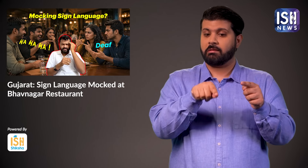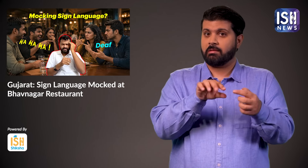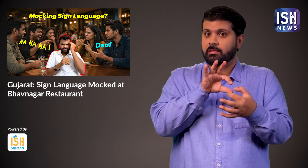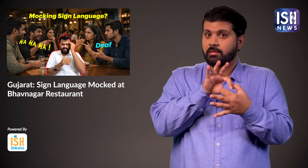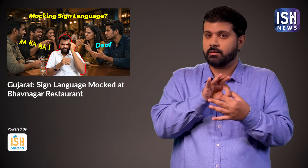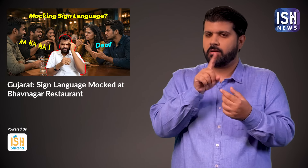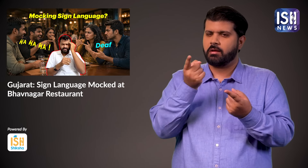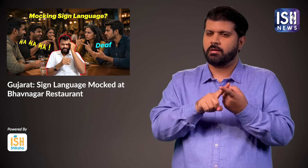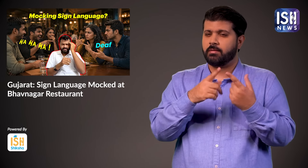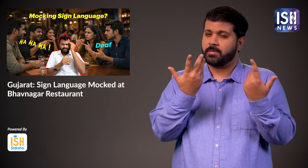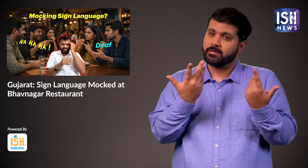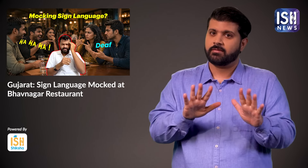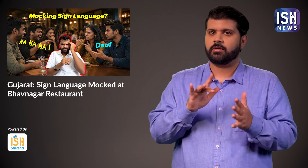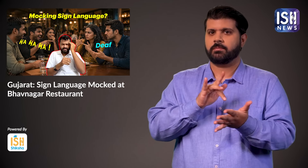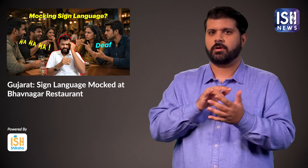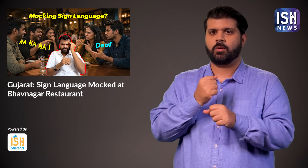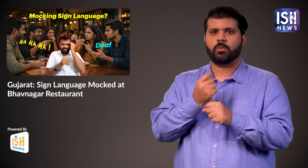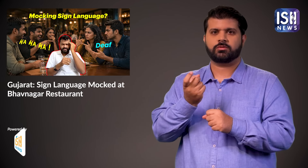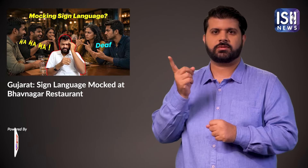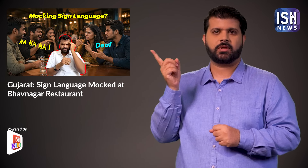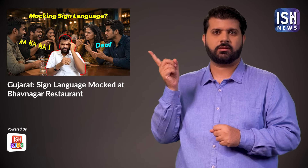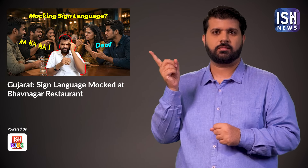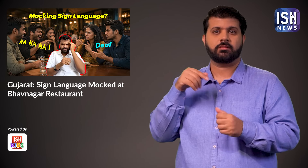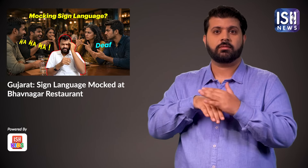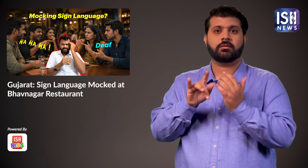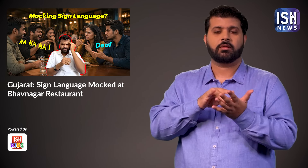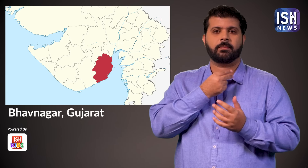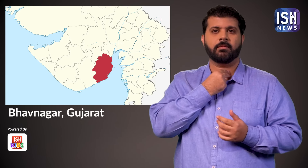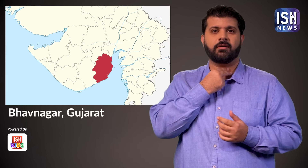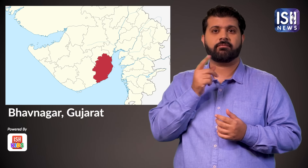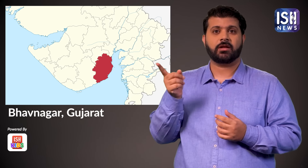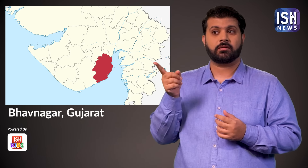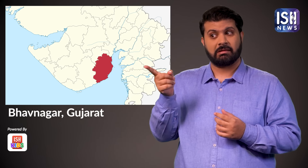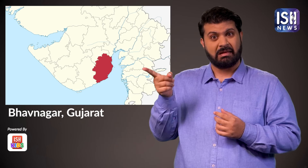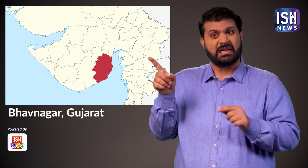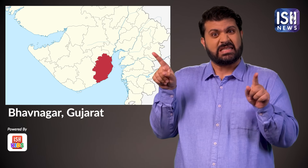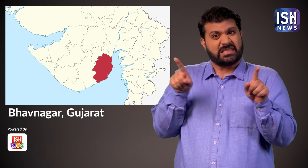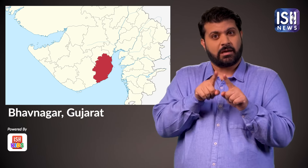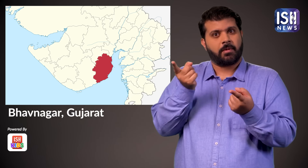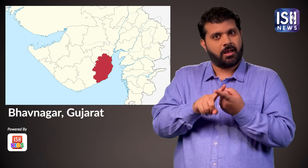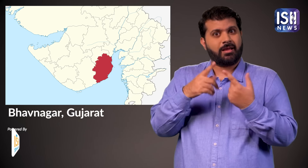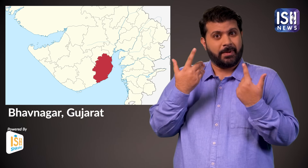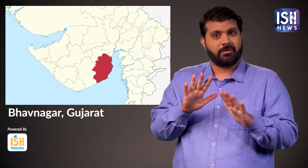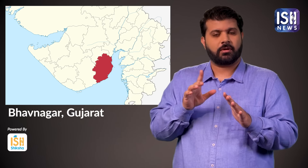Connected to this, a similar incident took place in Bhavnagar, Gujarat.